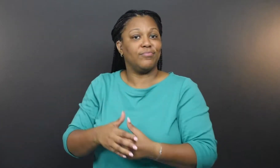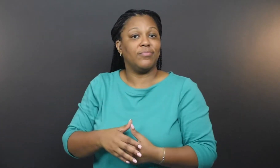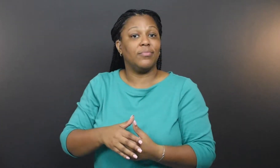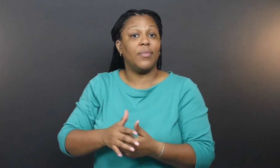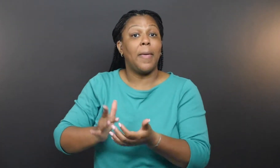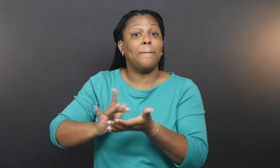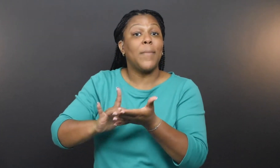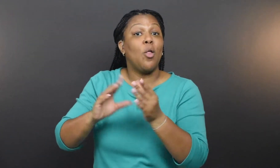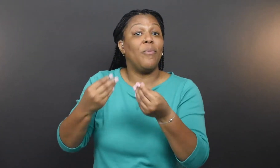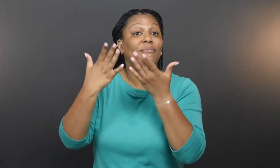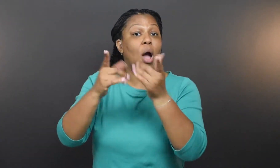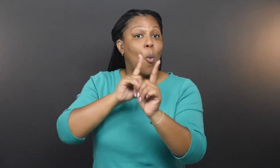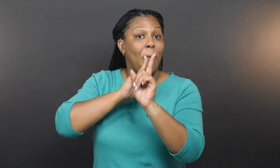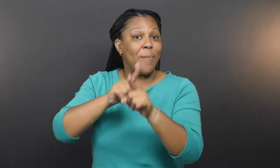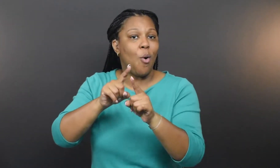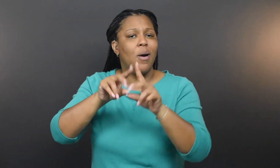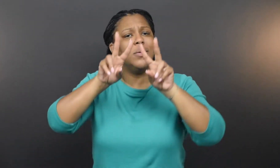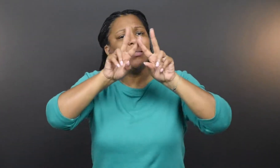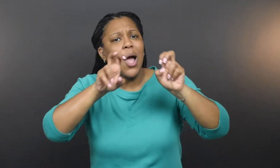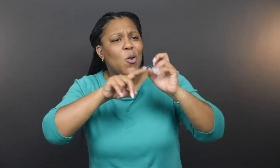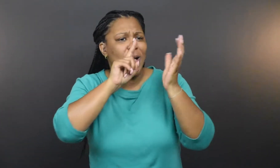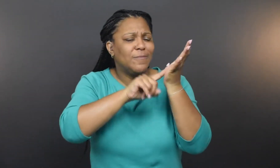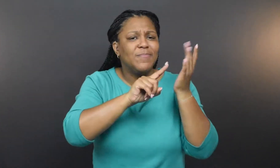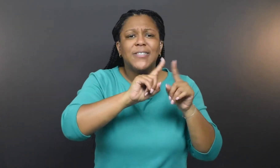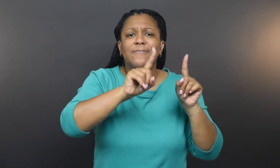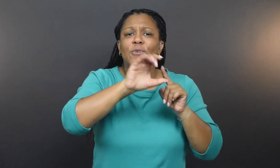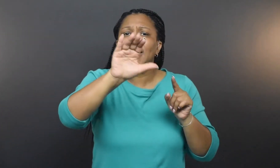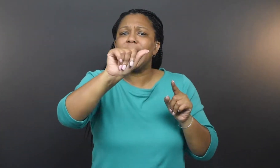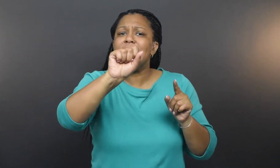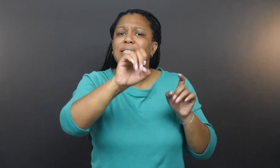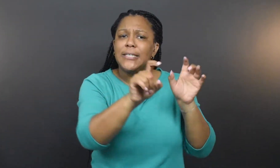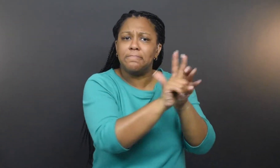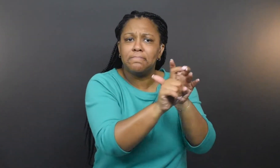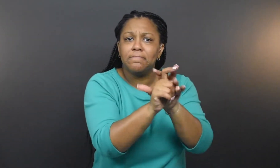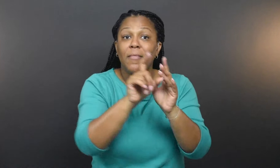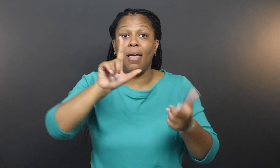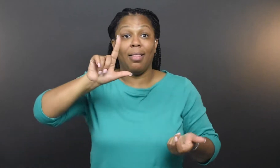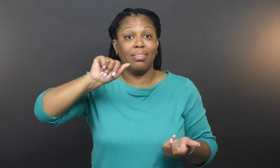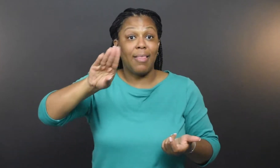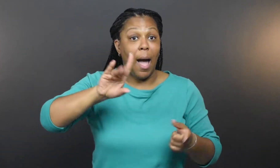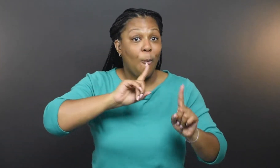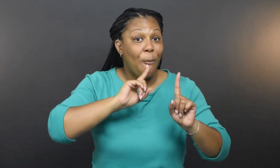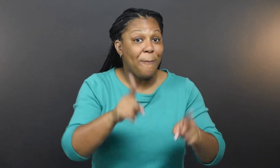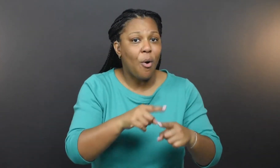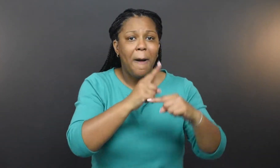medical providers report diagnosed cases, and laboratories report positive test results.